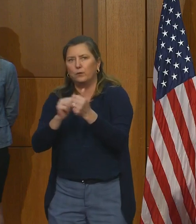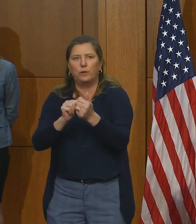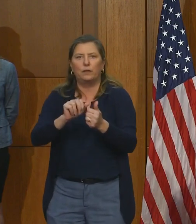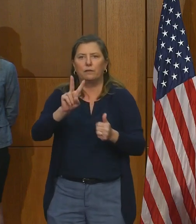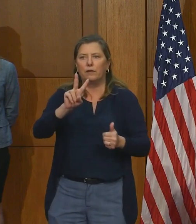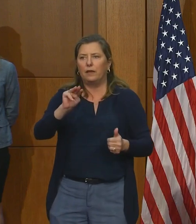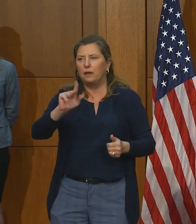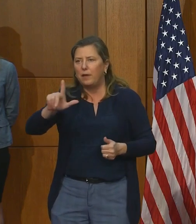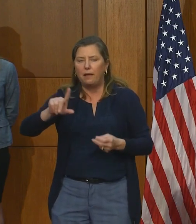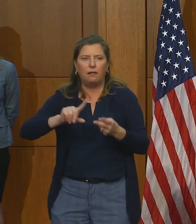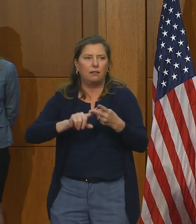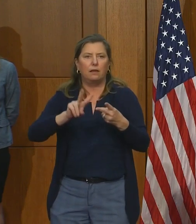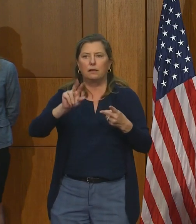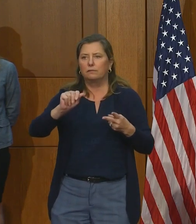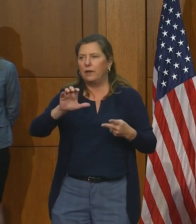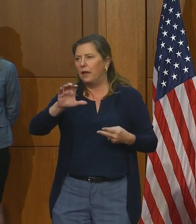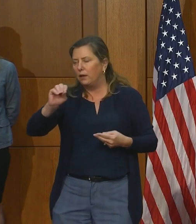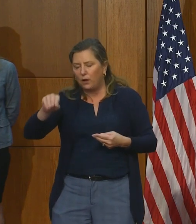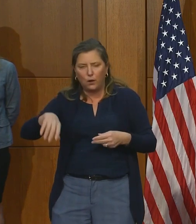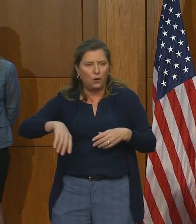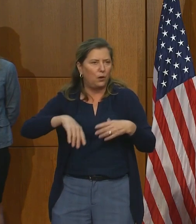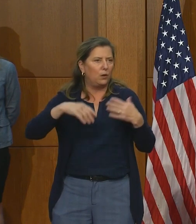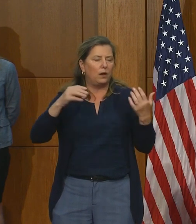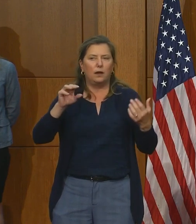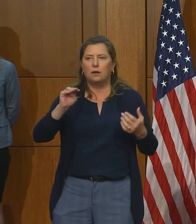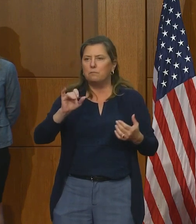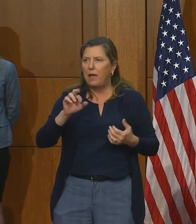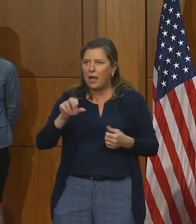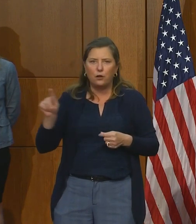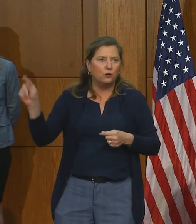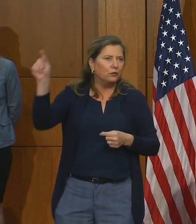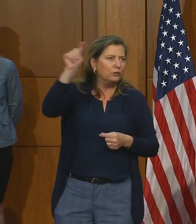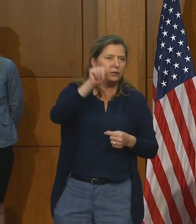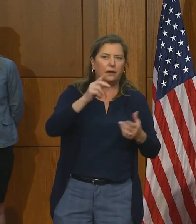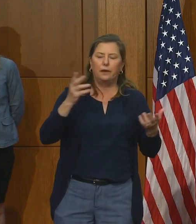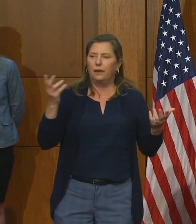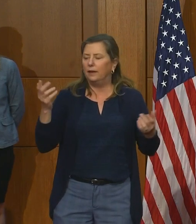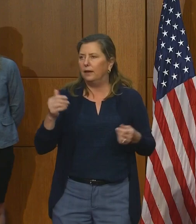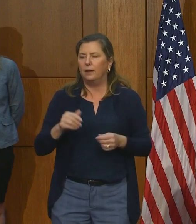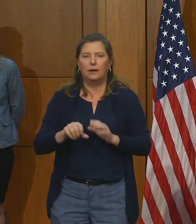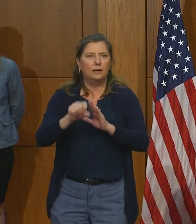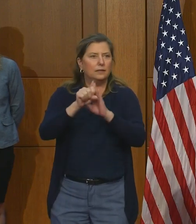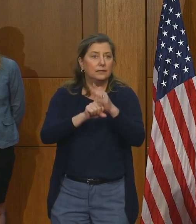CALLS I'VE HAD WITH LEADERSHIP